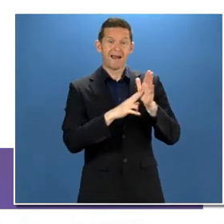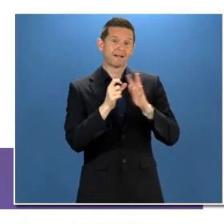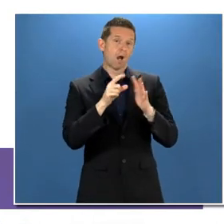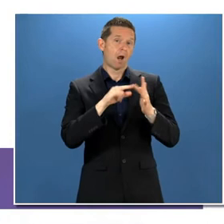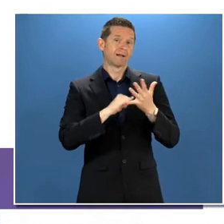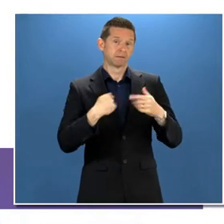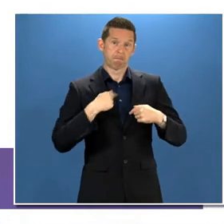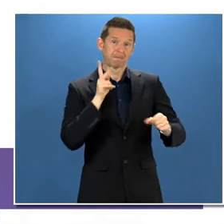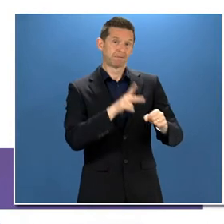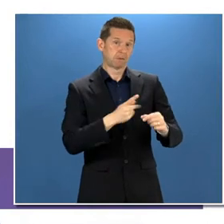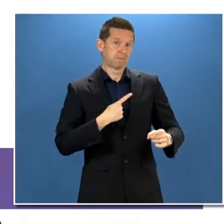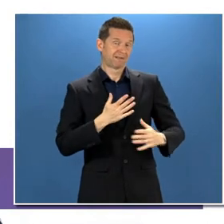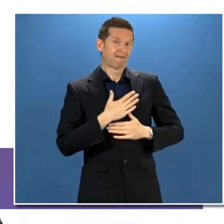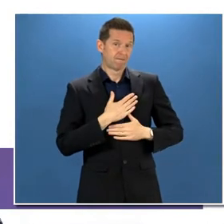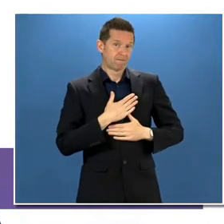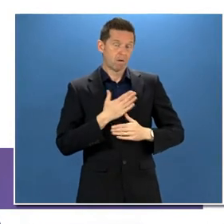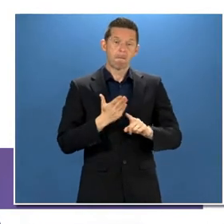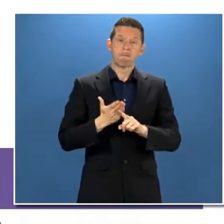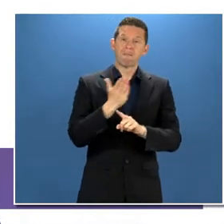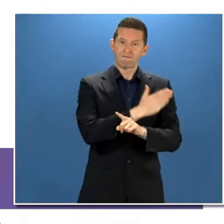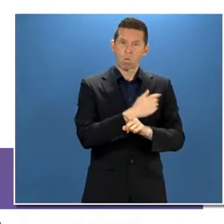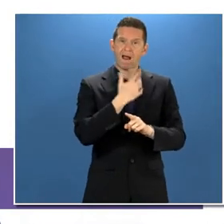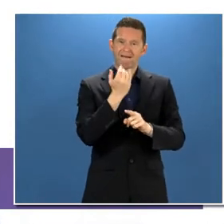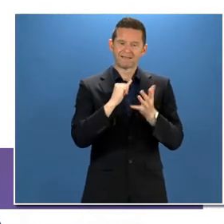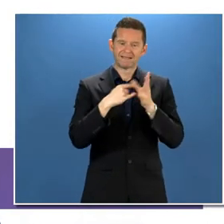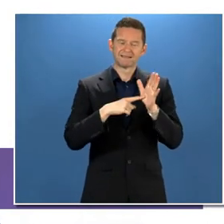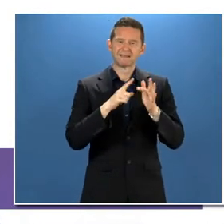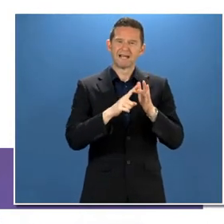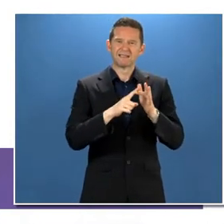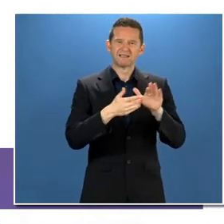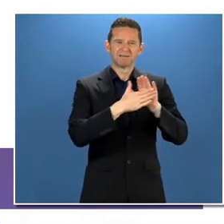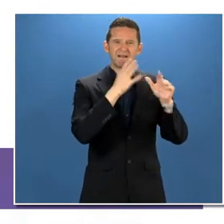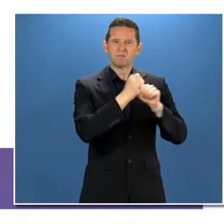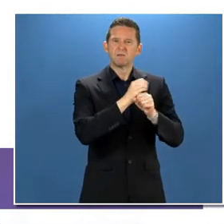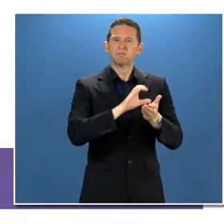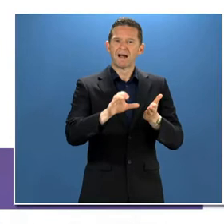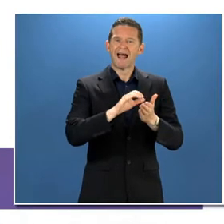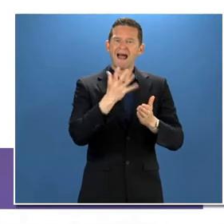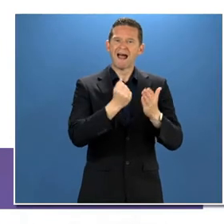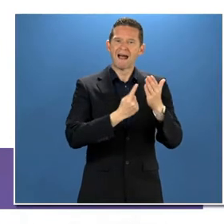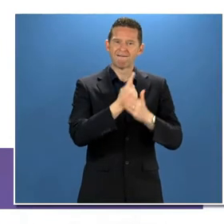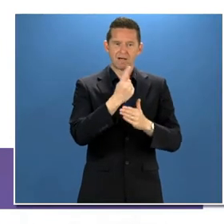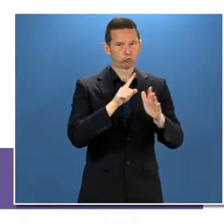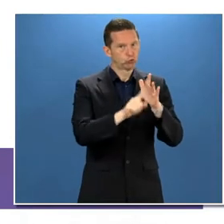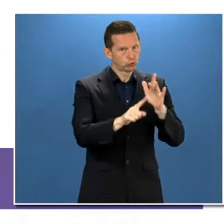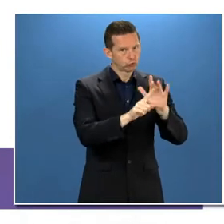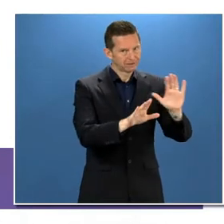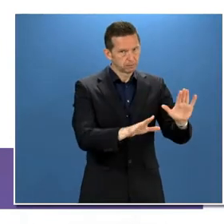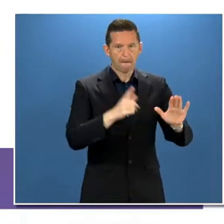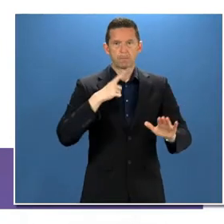and before that was a participant on State-based insurance schemes because my accident was non-compensable in nature.